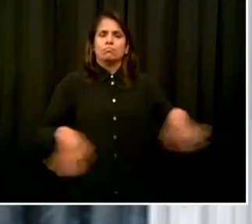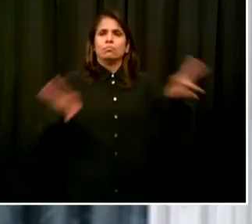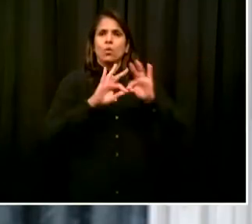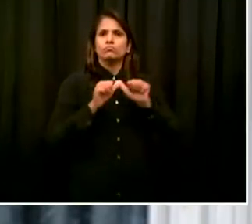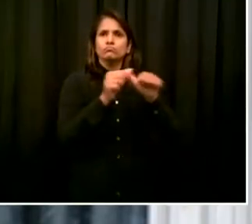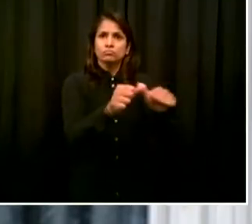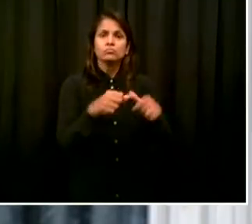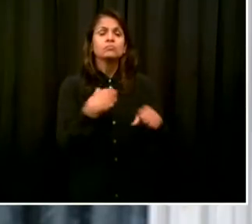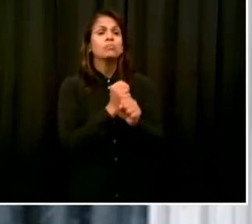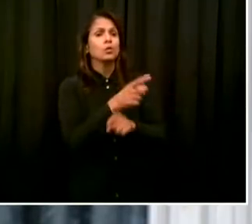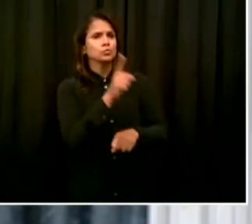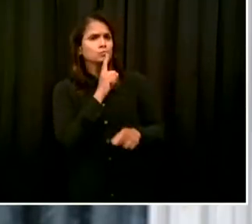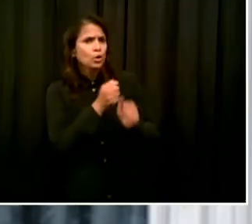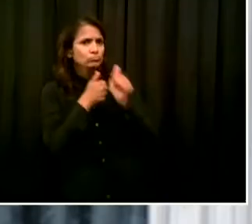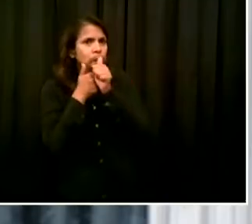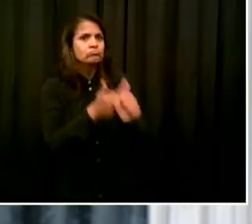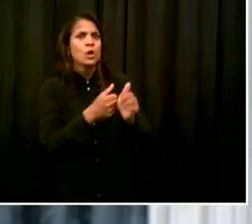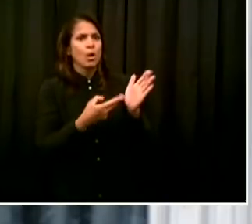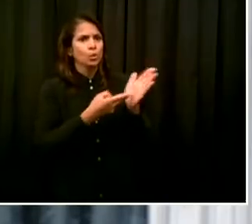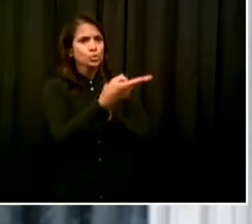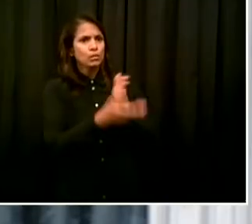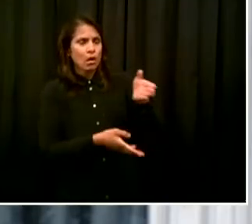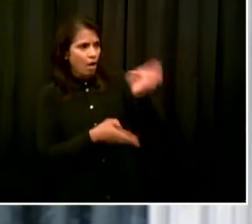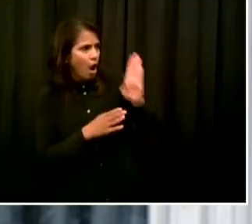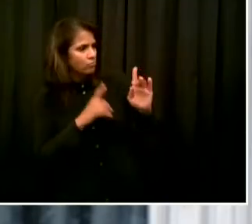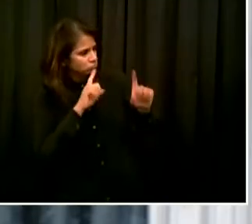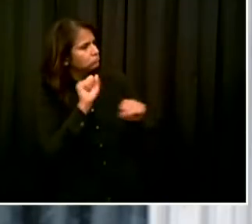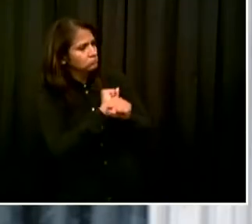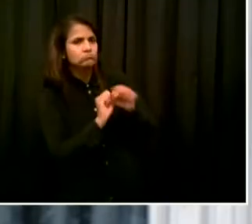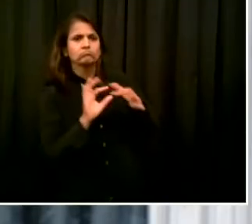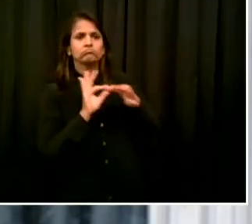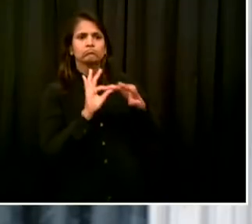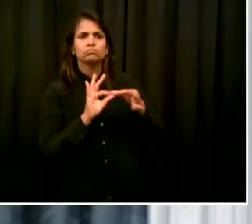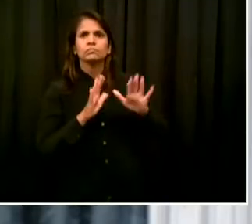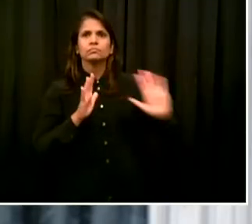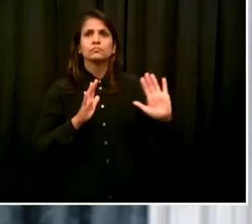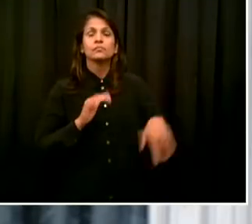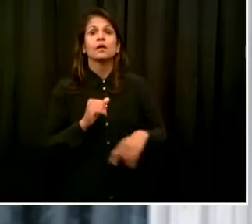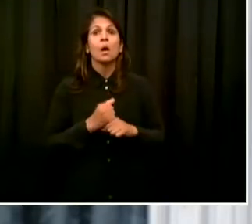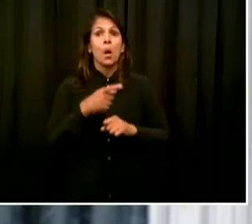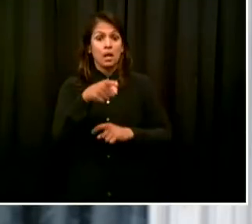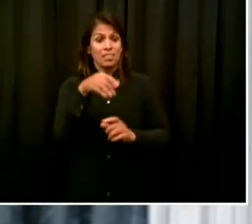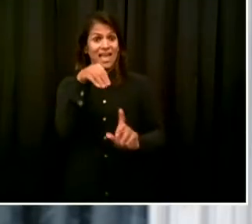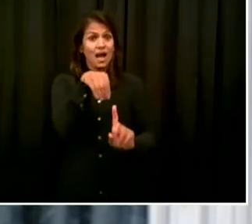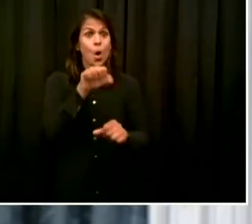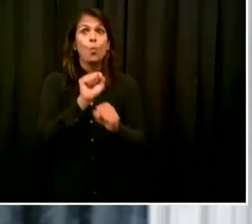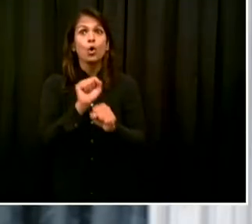ARE OUT THERE EVERYDAY DOING GOD'S WORK IN MANY WAYS WITH NO NEED FOR